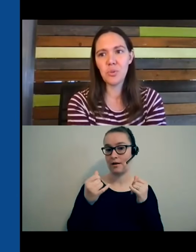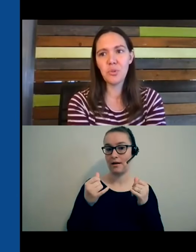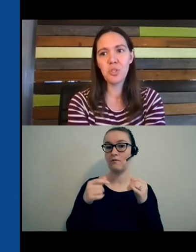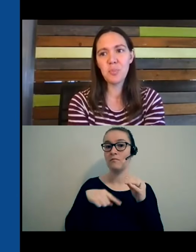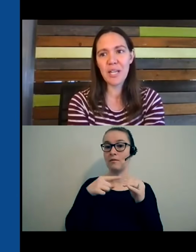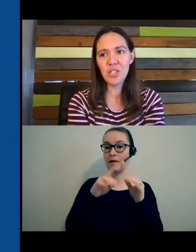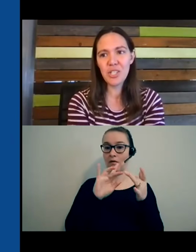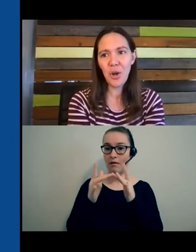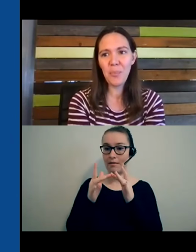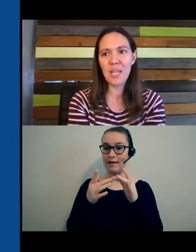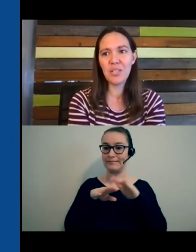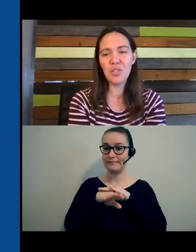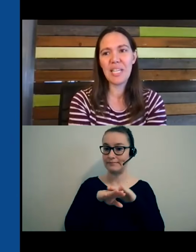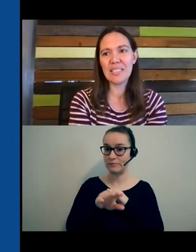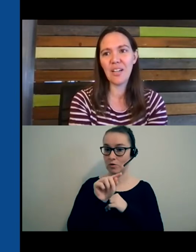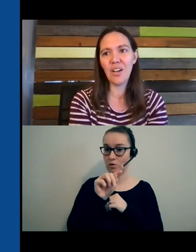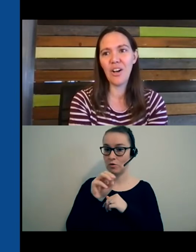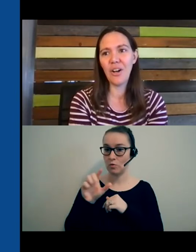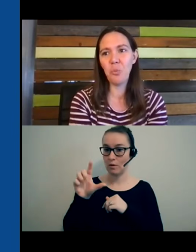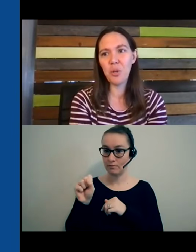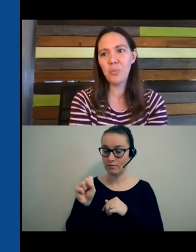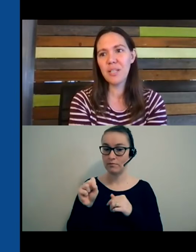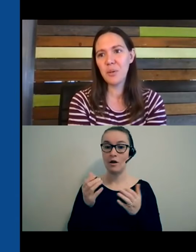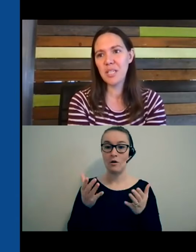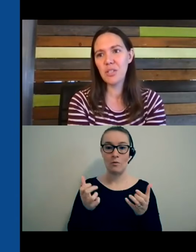We're especially hoping to get data on WordPress website users,